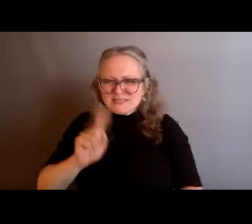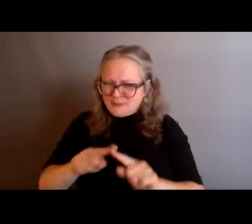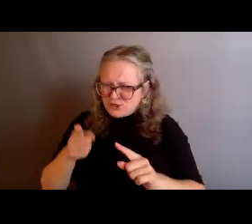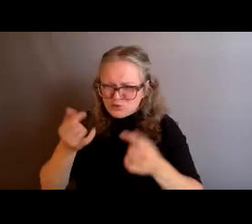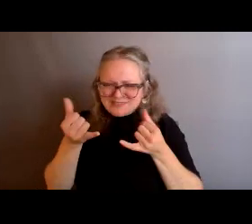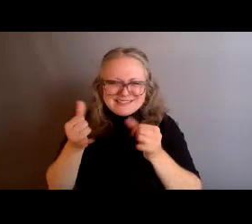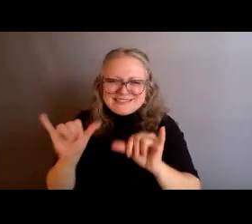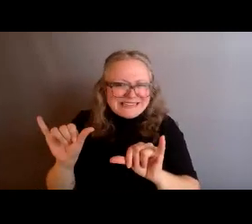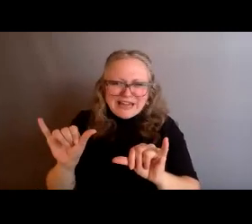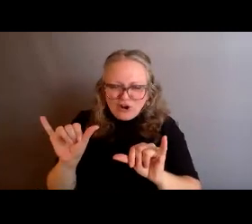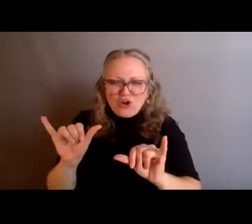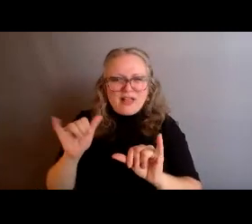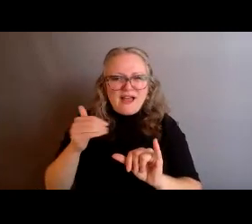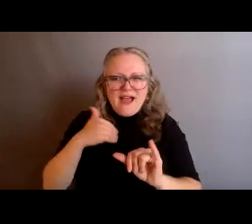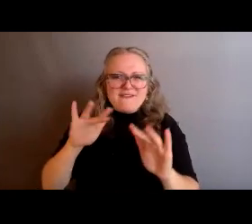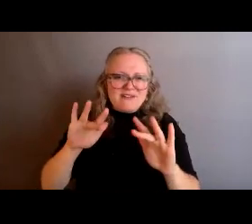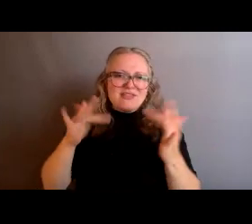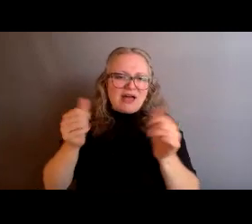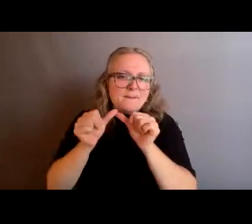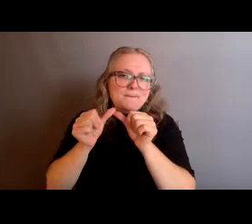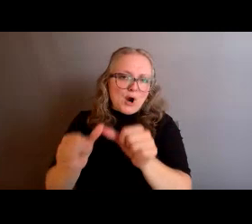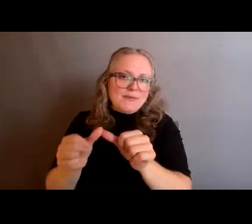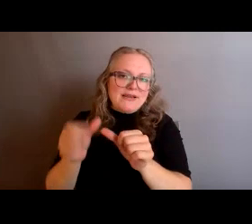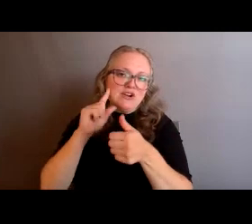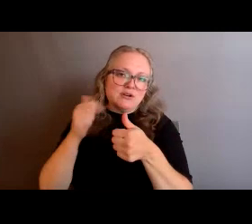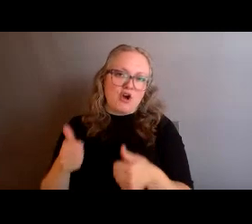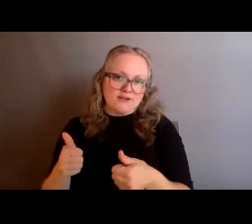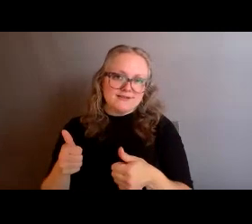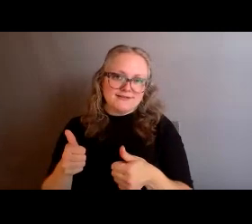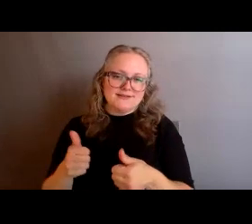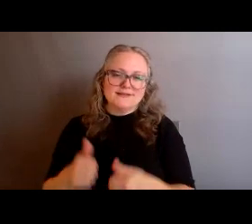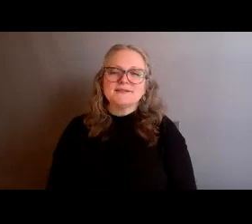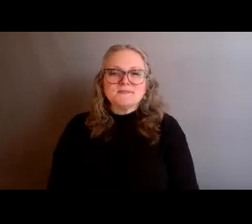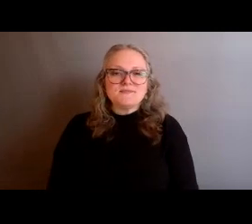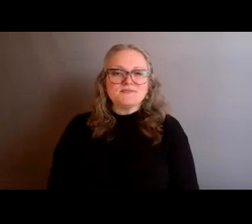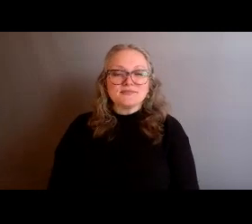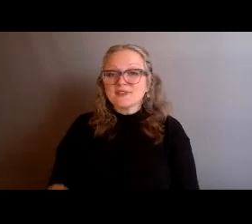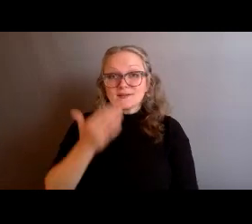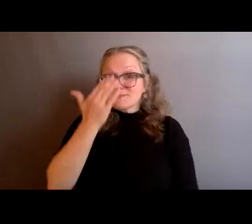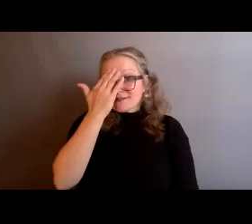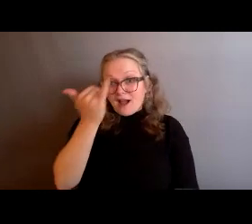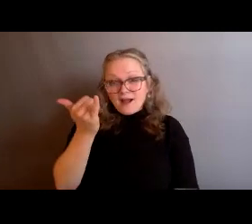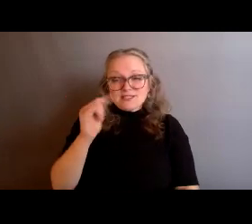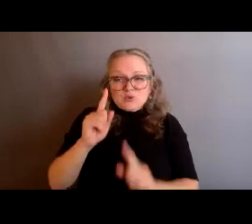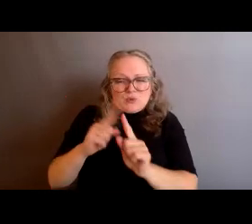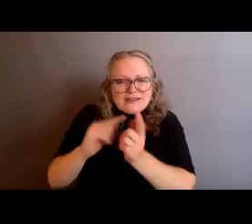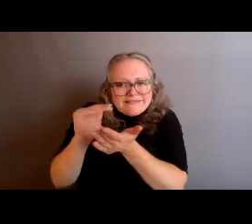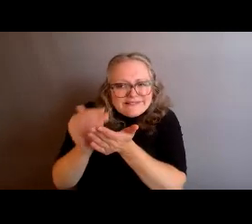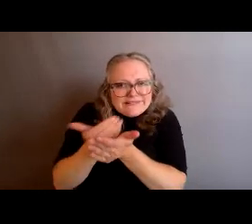a little bit of a mild permanent hearing loss. Because even when I cleared this bone gap up,